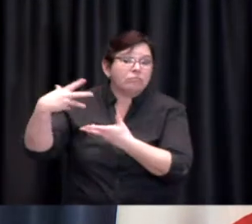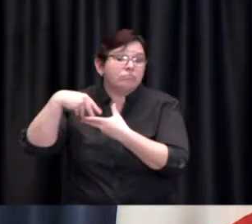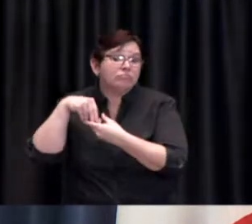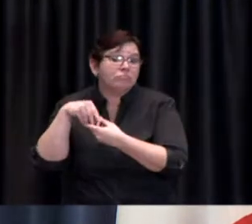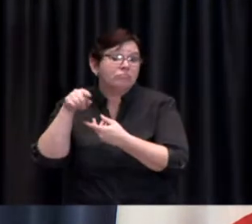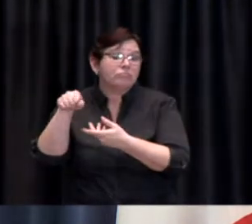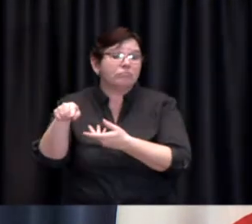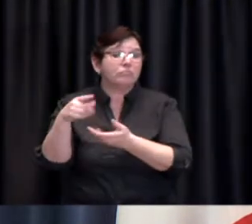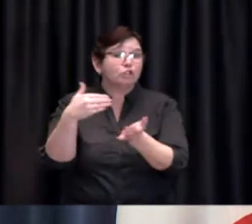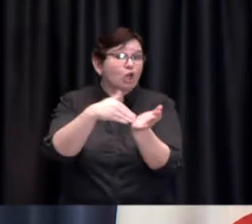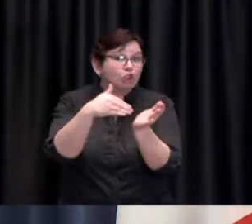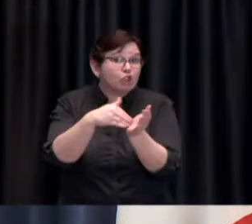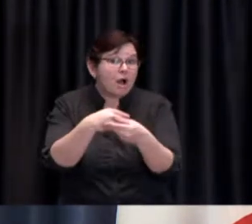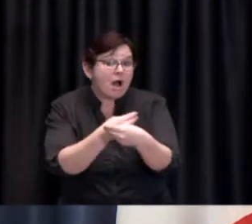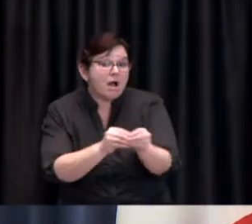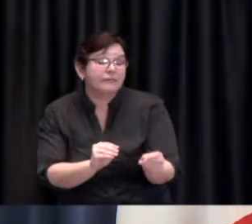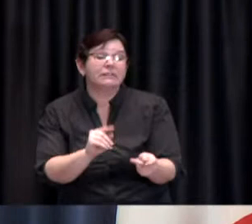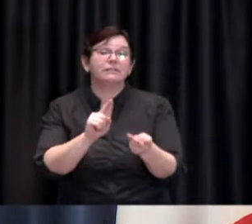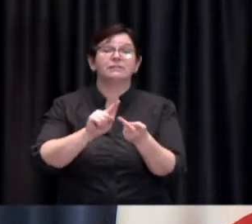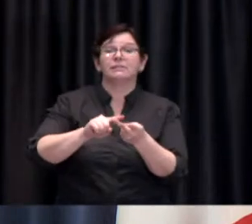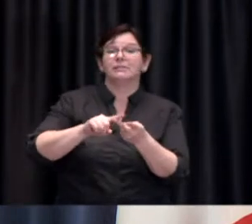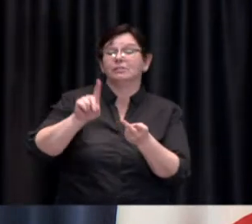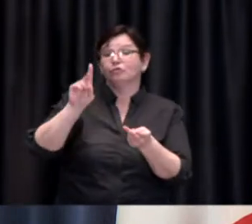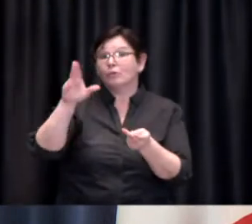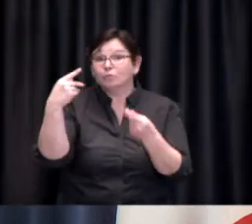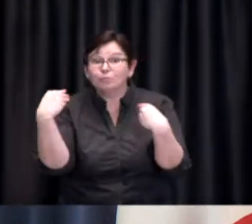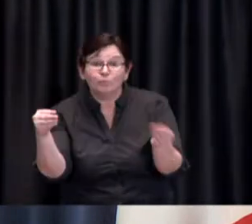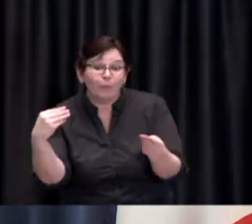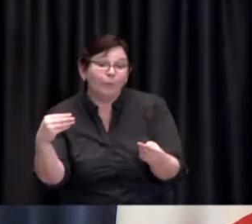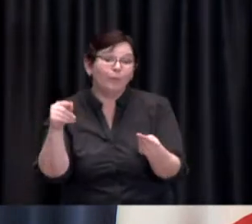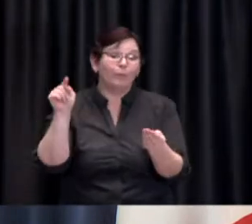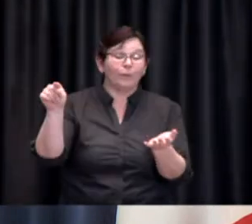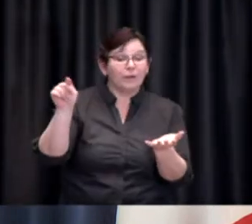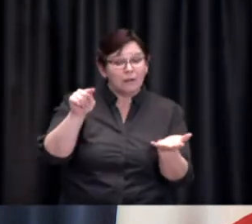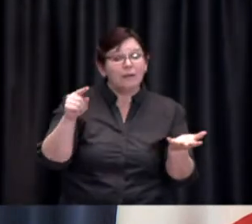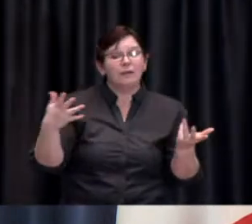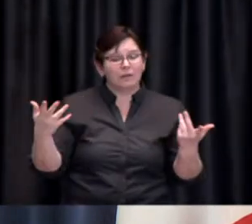who are also actively engaged in the delivery of vaccine on a regular basis